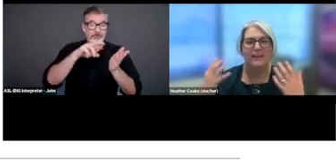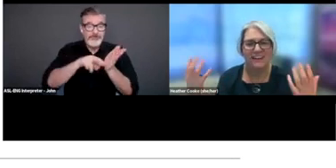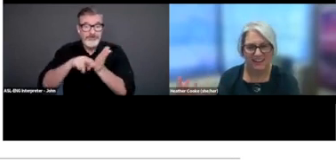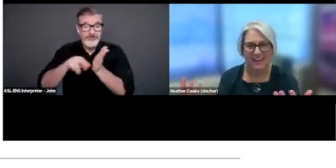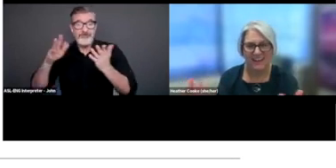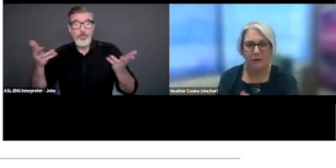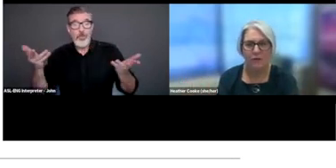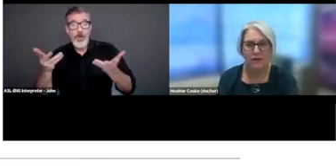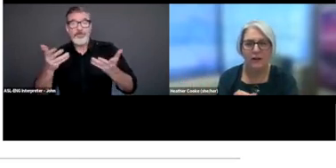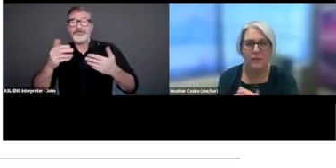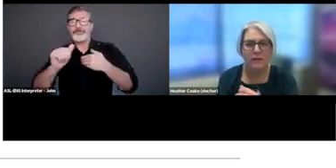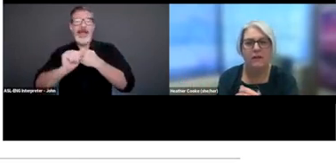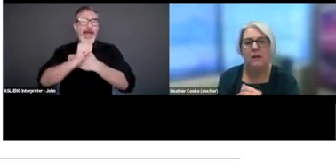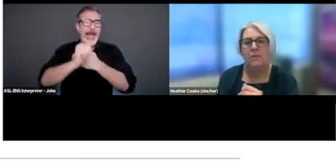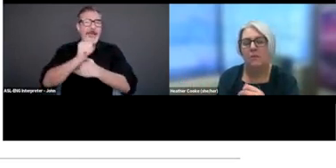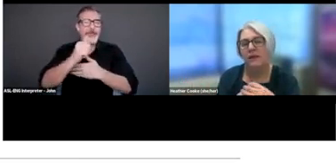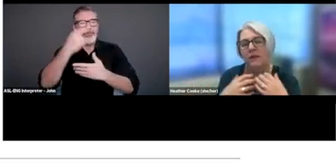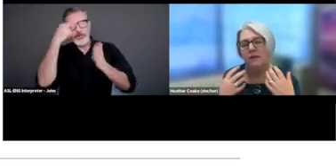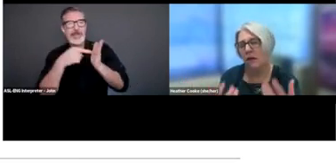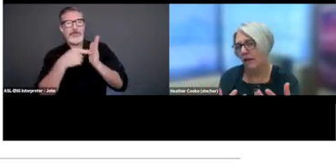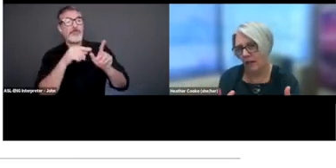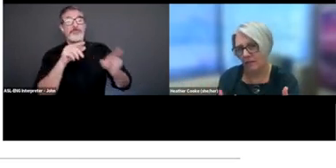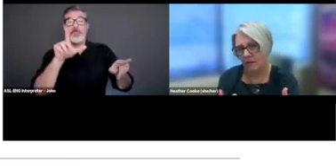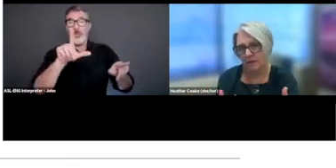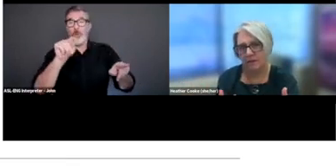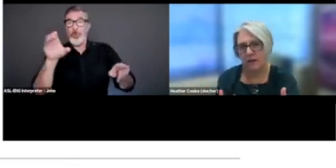and trip hazards within a care home environment. But we spend a